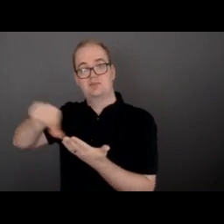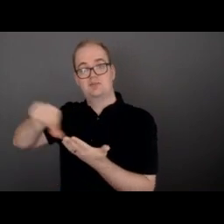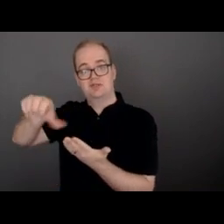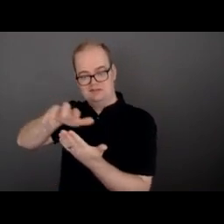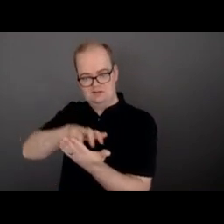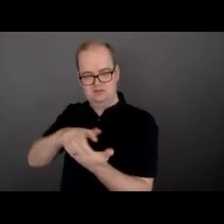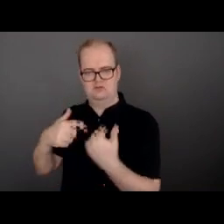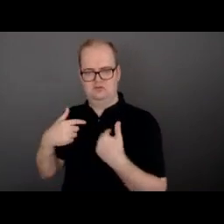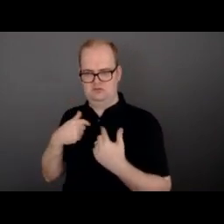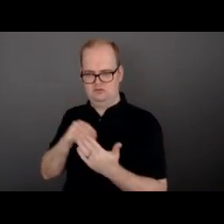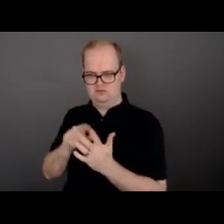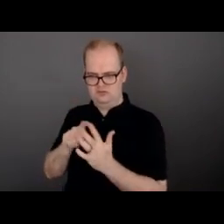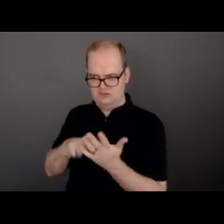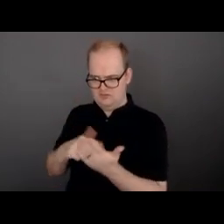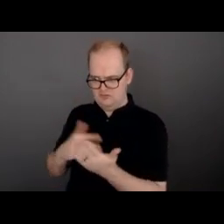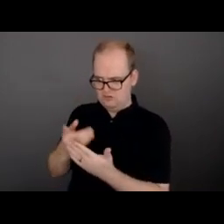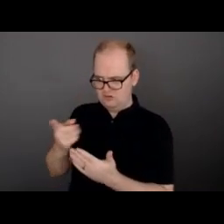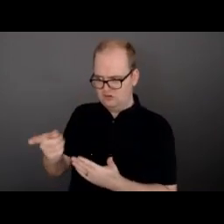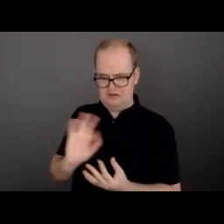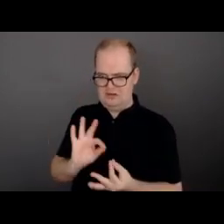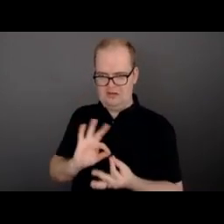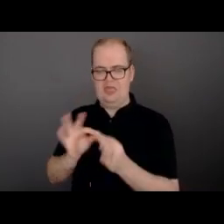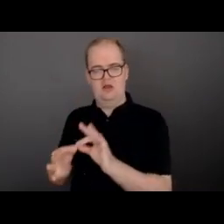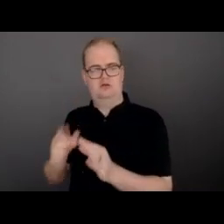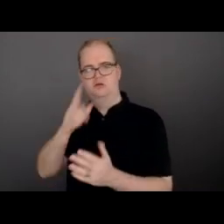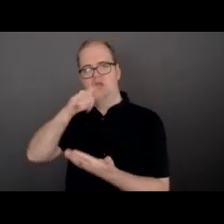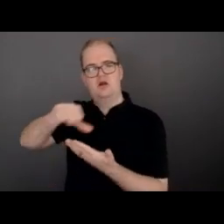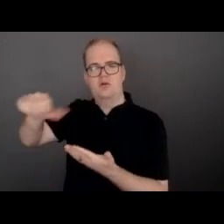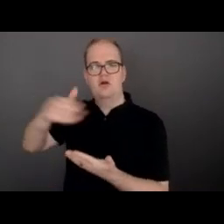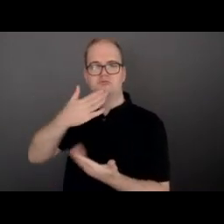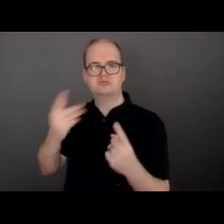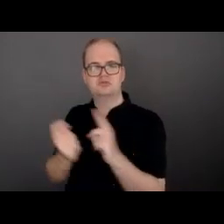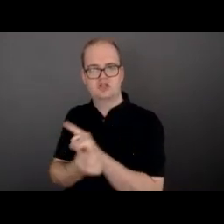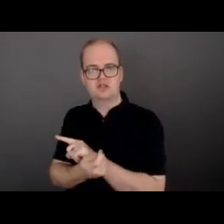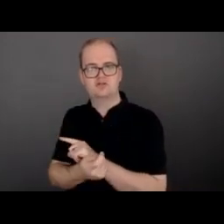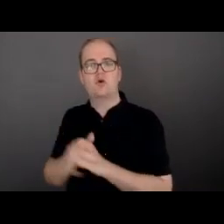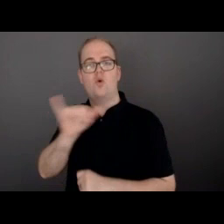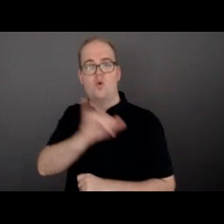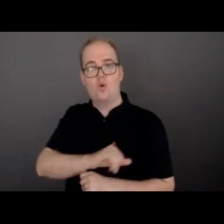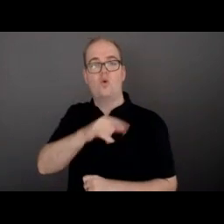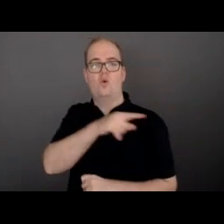they can contest the order when they are listed as the respondent.